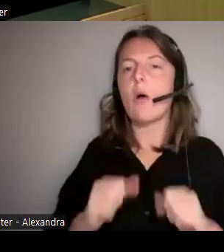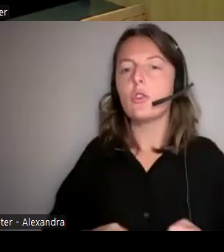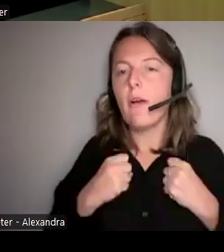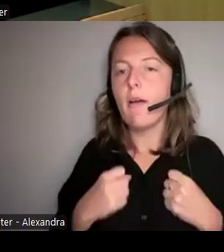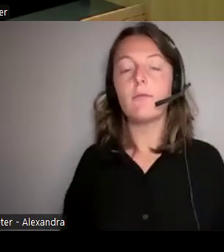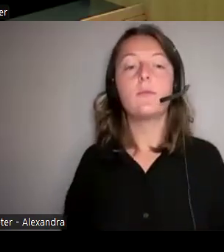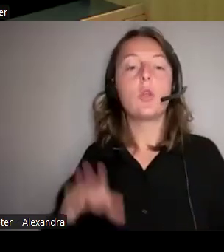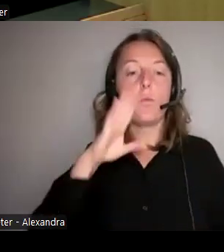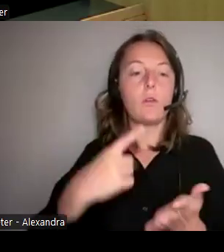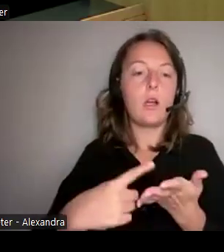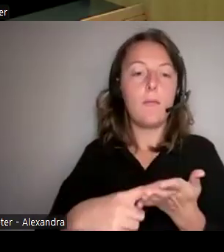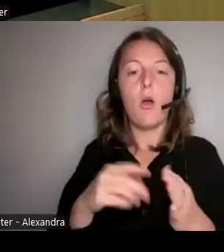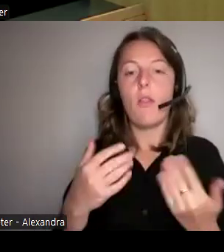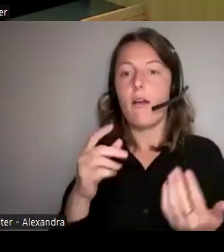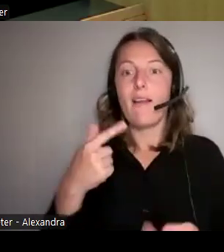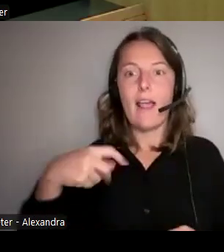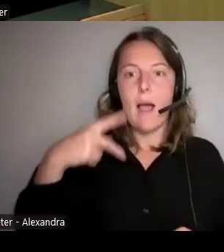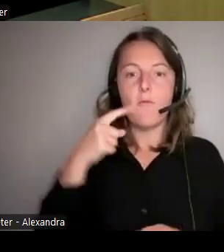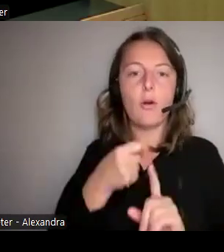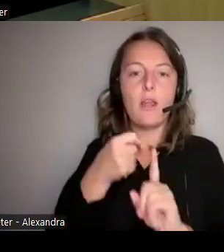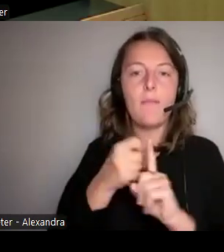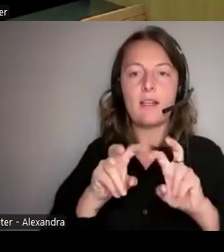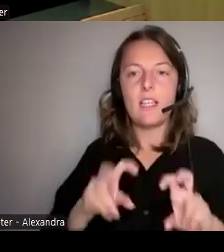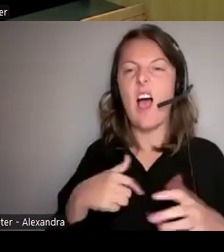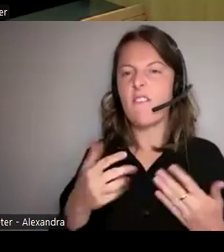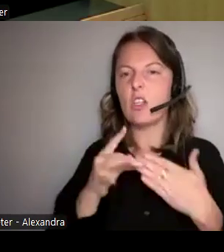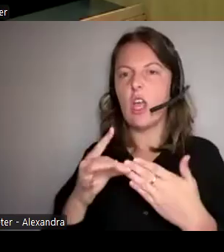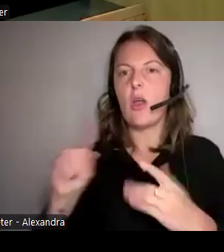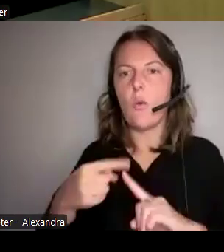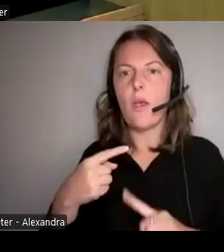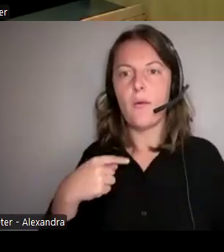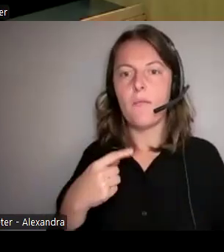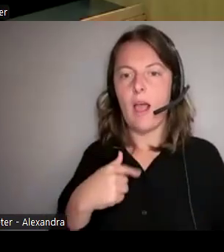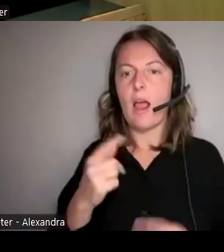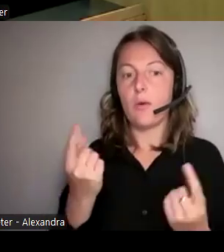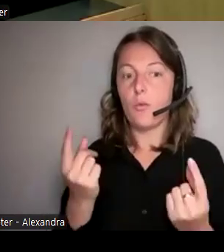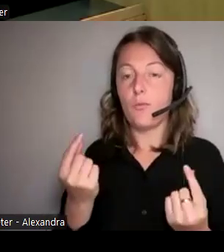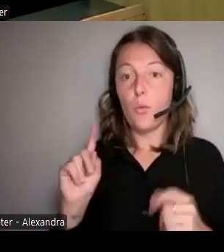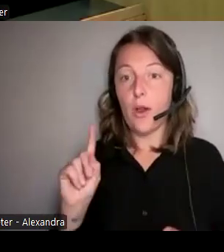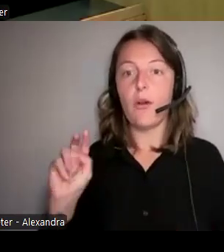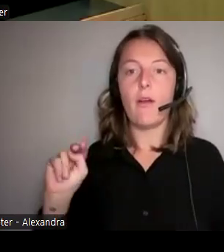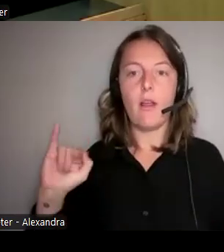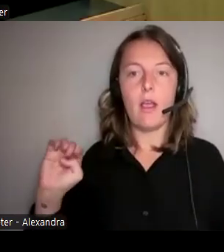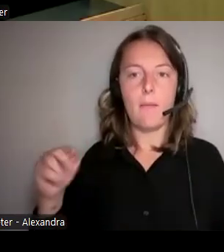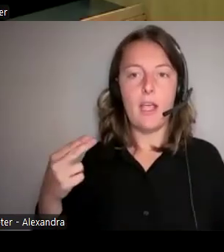on the gap in impact analysis I led while I was at NIMH um, when I was the division director of